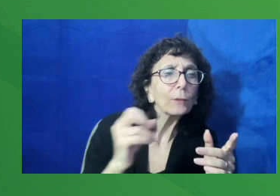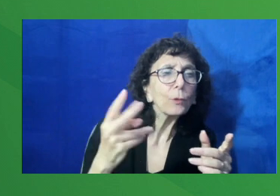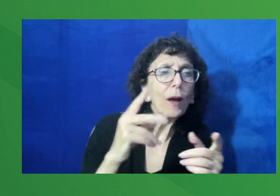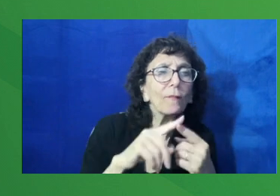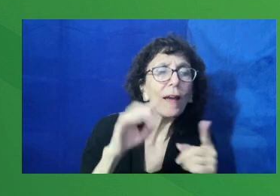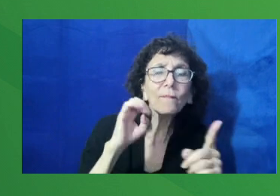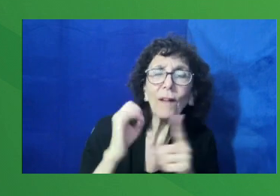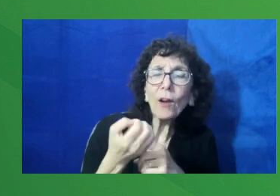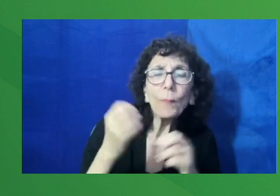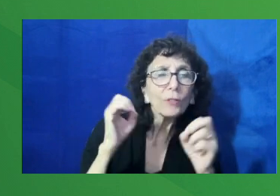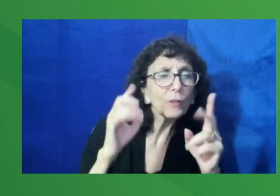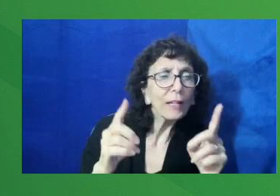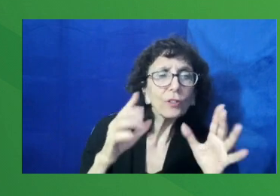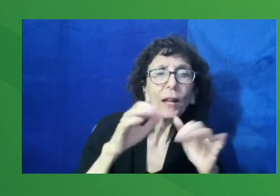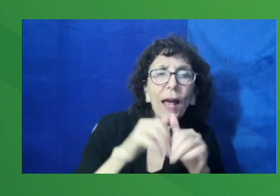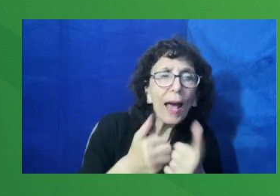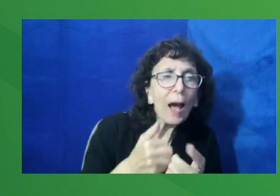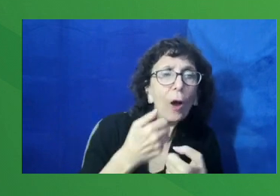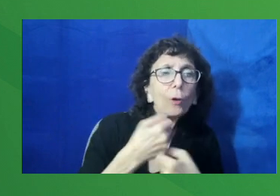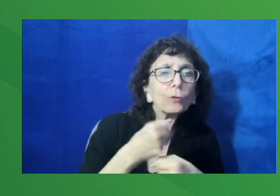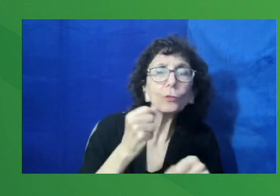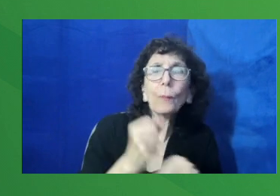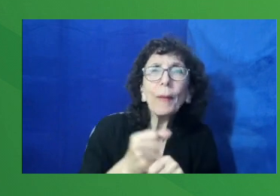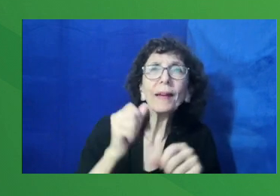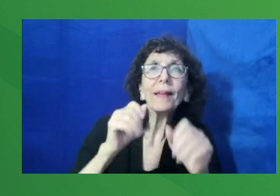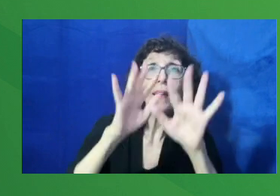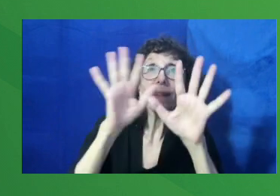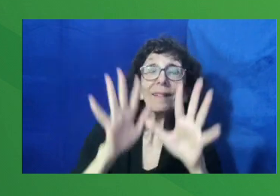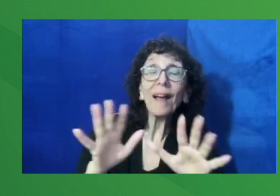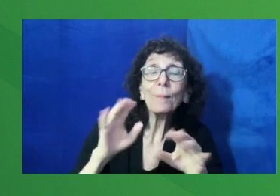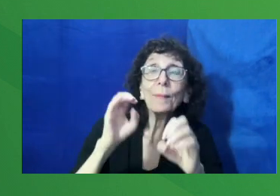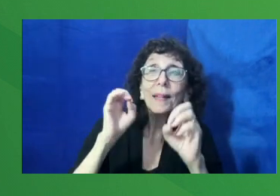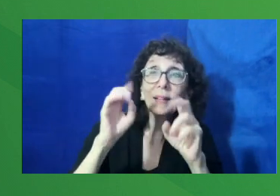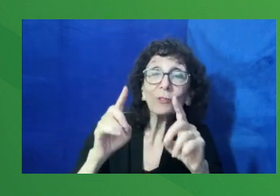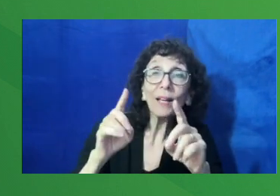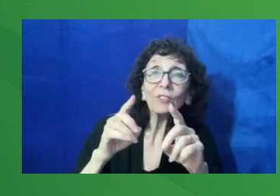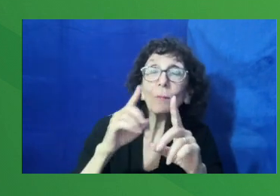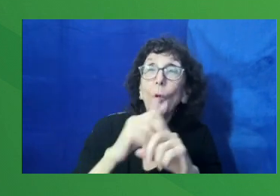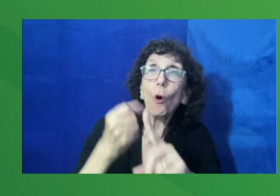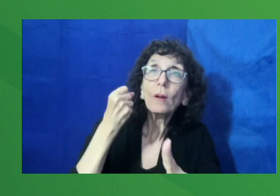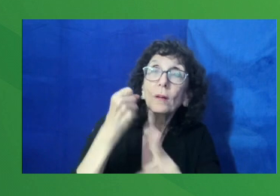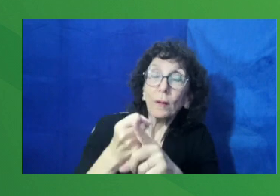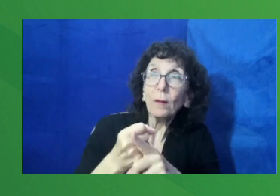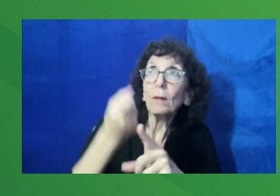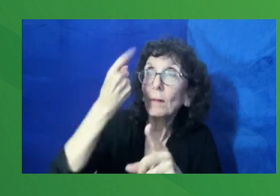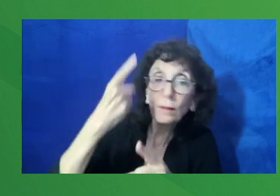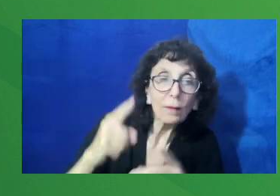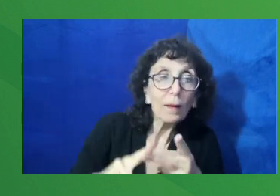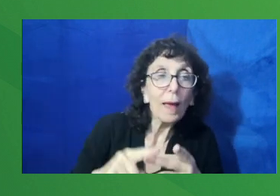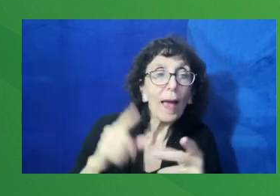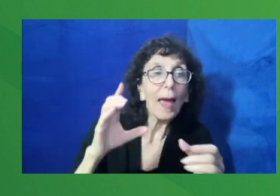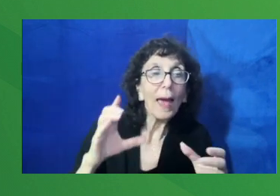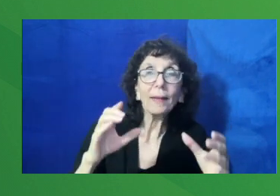climate change education more impactful, the civic engagement outcomes of environmental education and